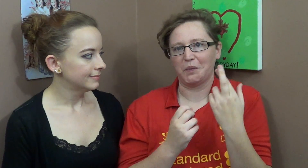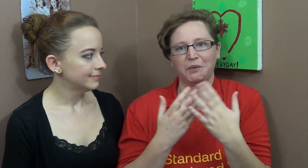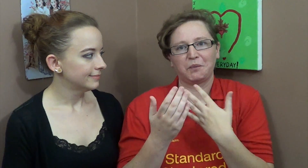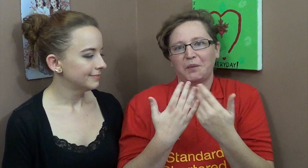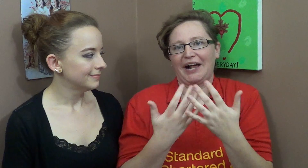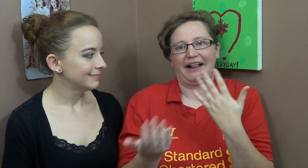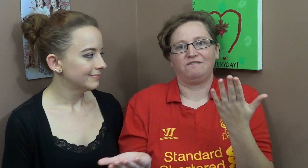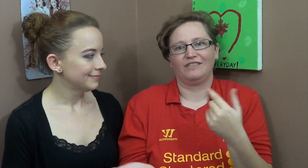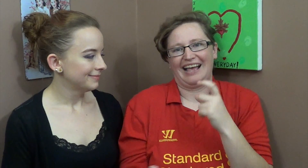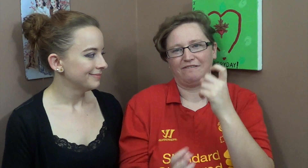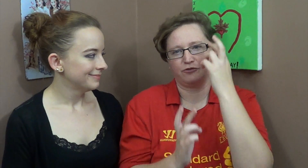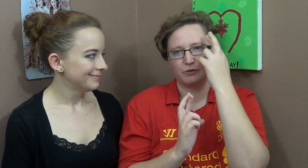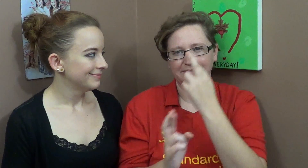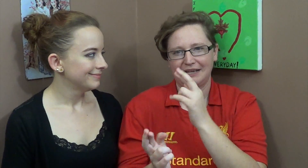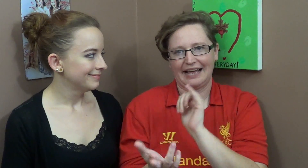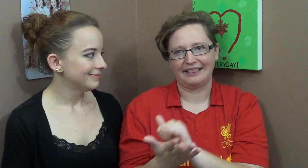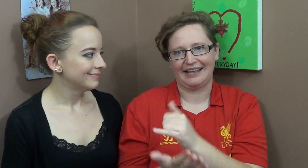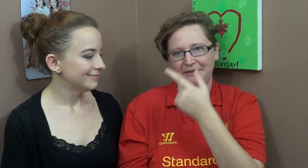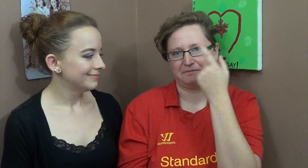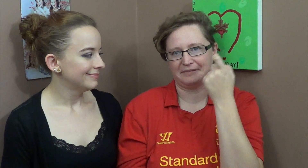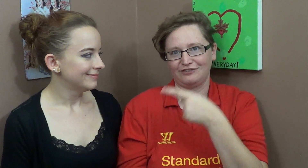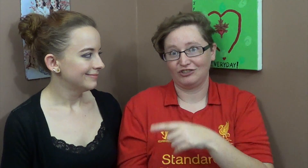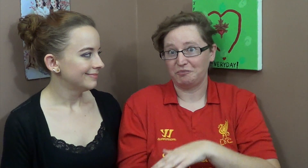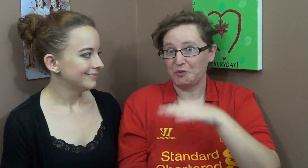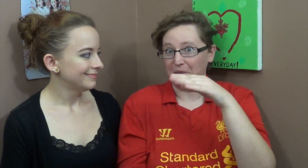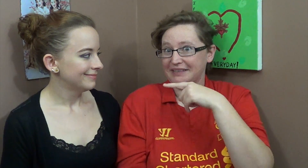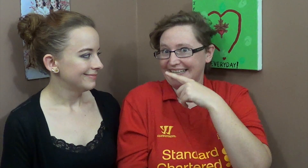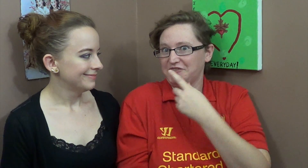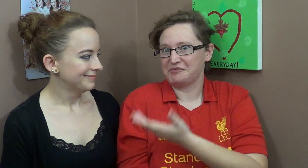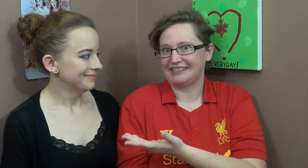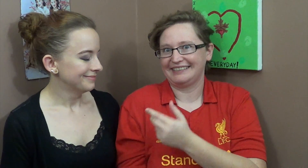friends or whatever. You have to respect that because she grew up hearing